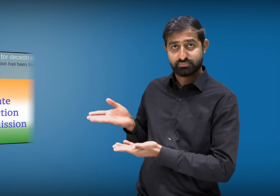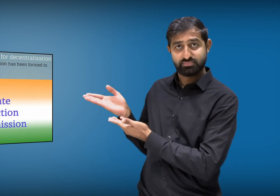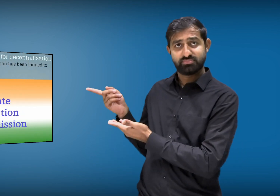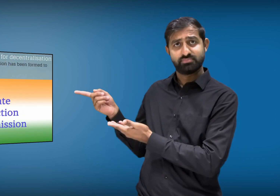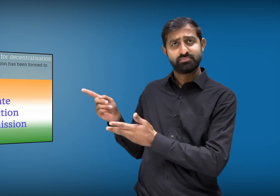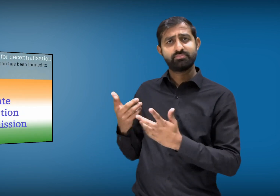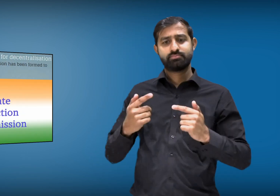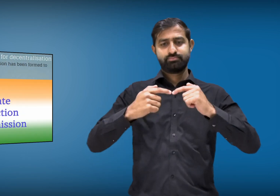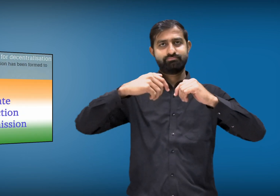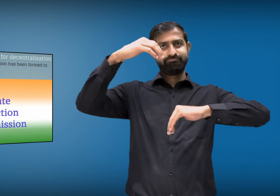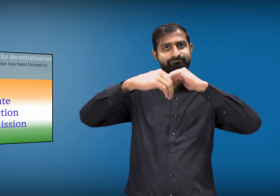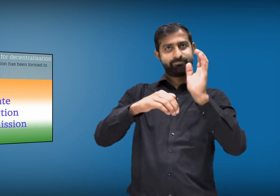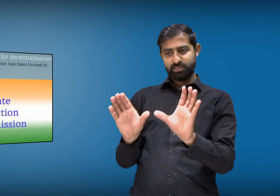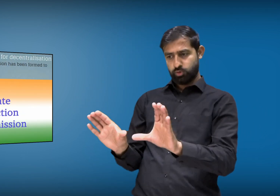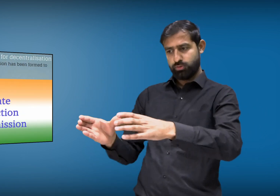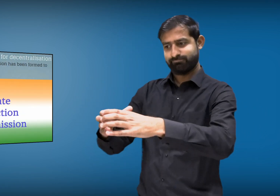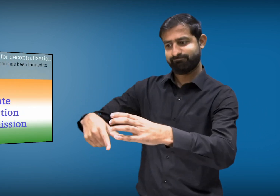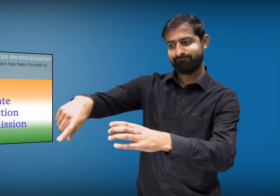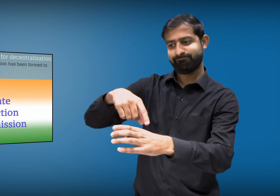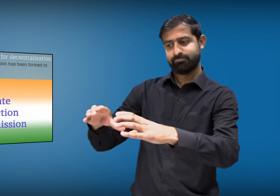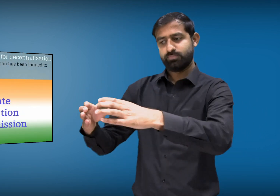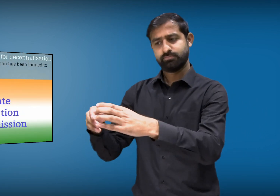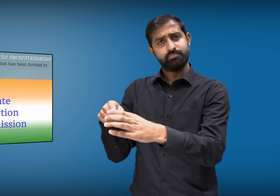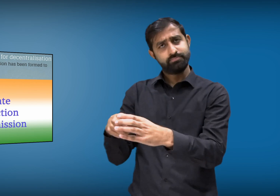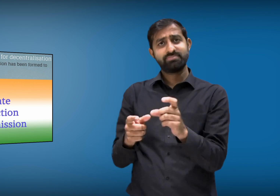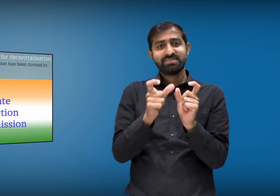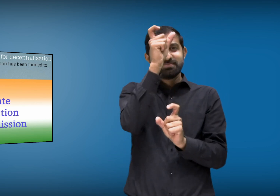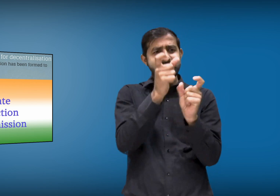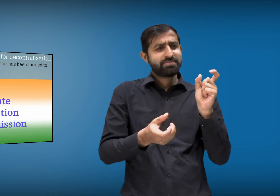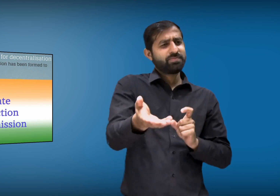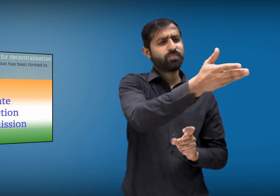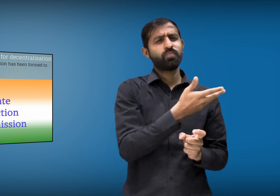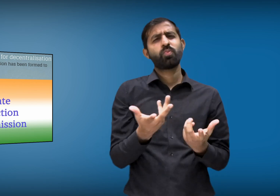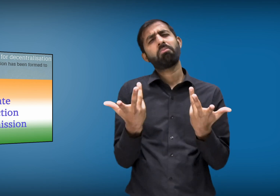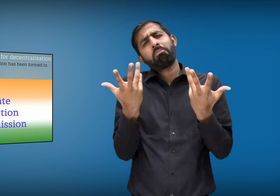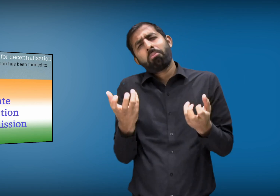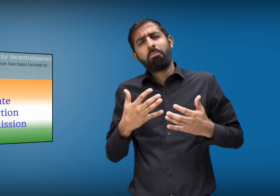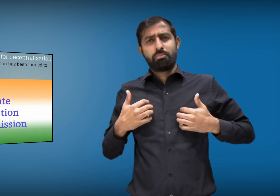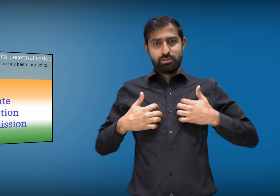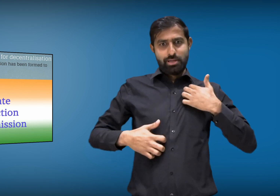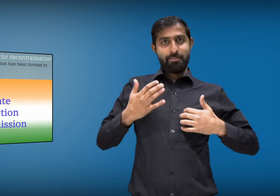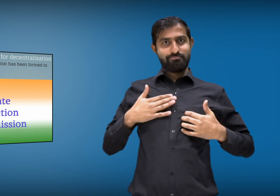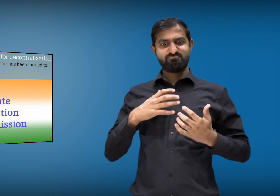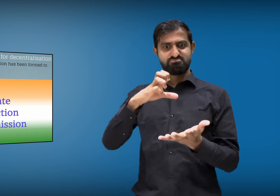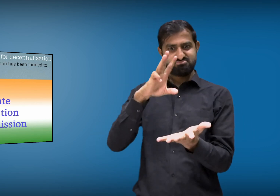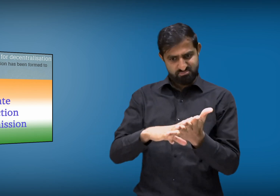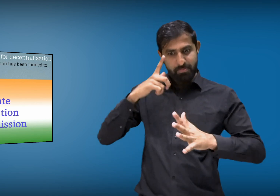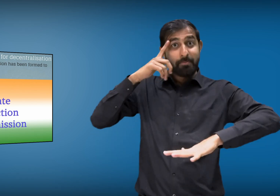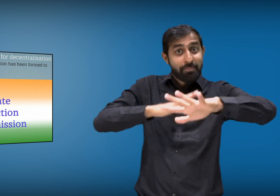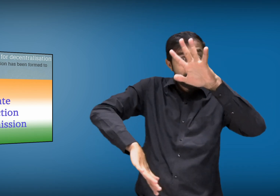State Election Commission In case any individual is keen on standing for elections,